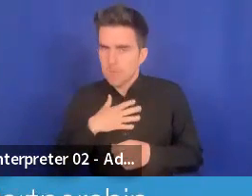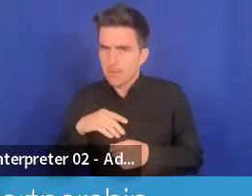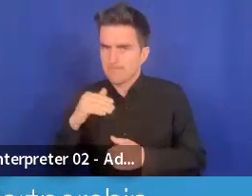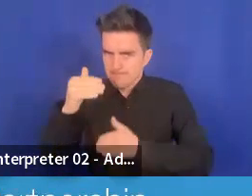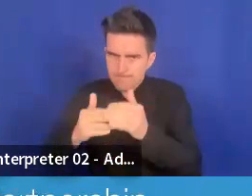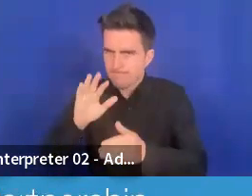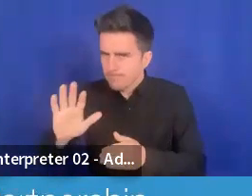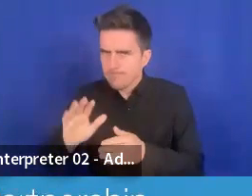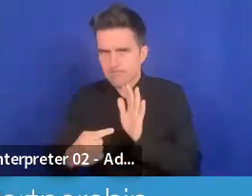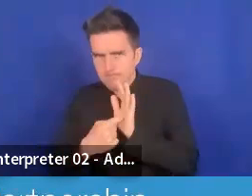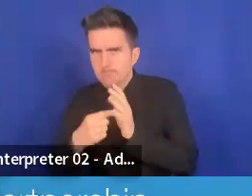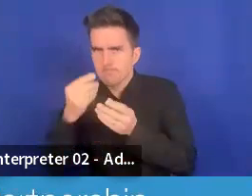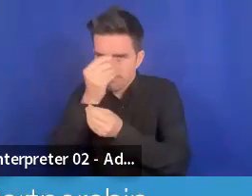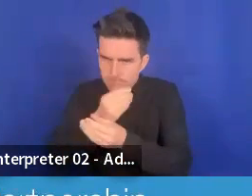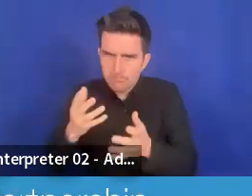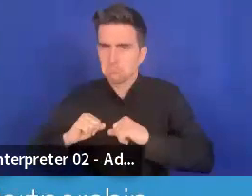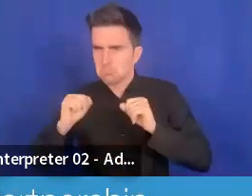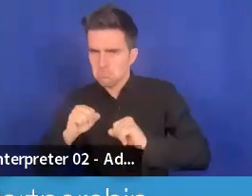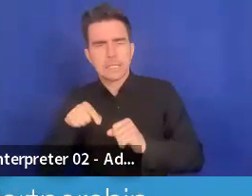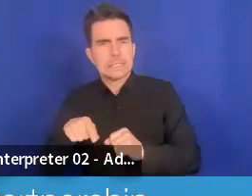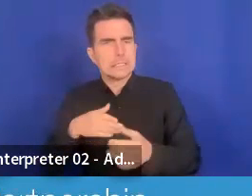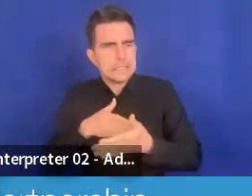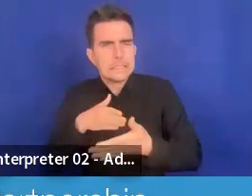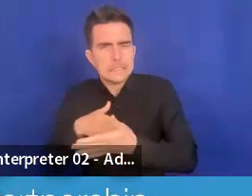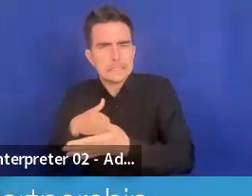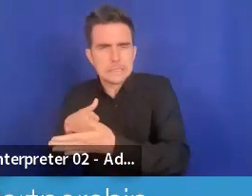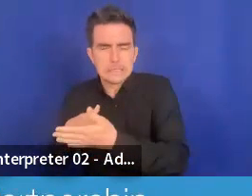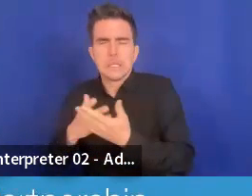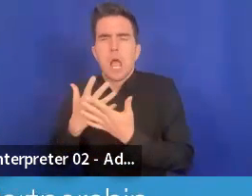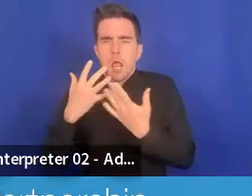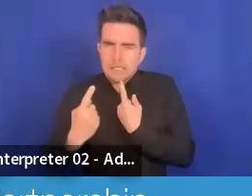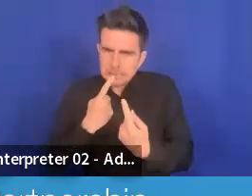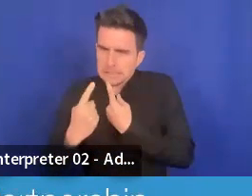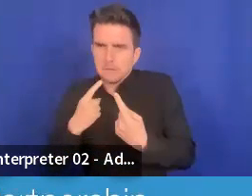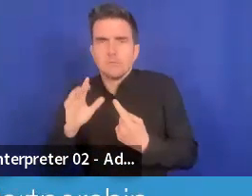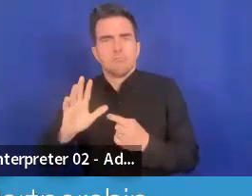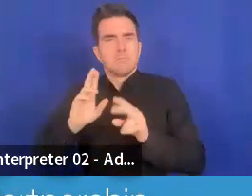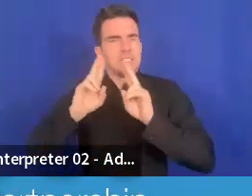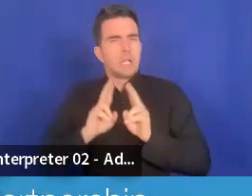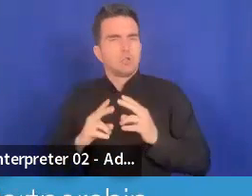Certainly, looking at some existing language around the importance of strong health systems